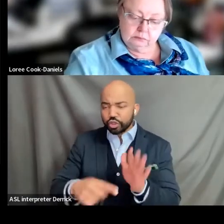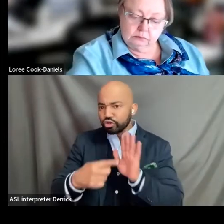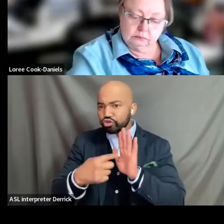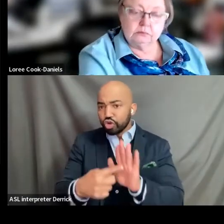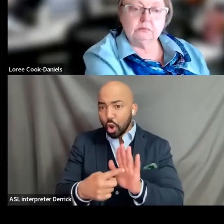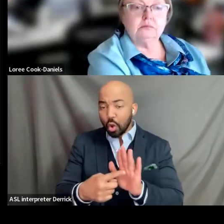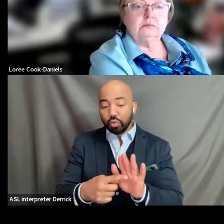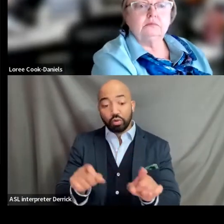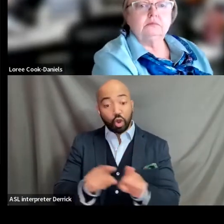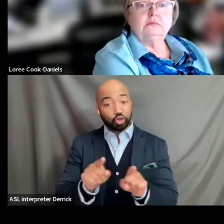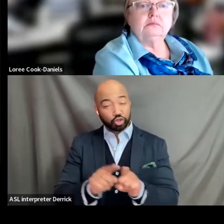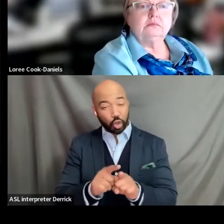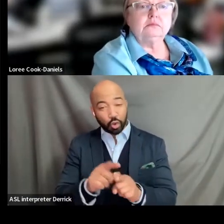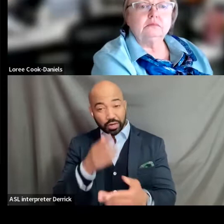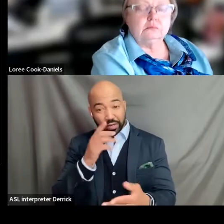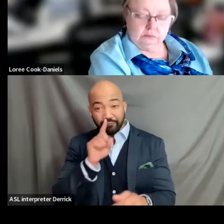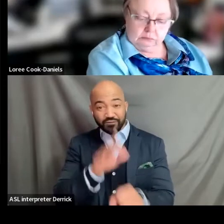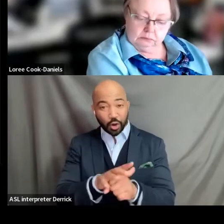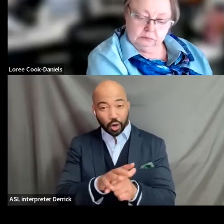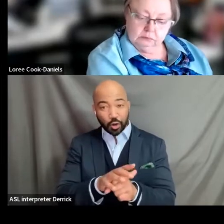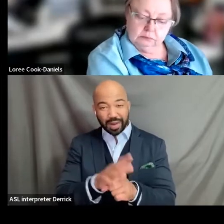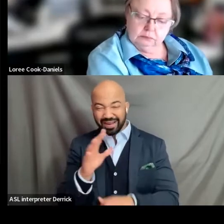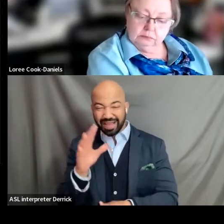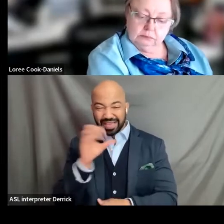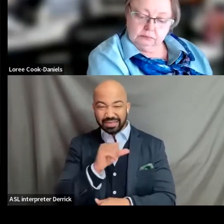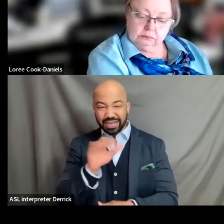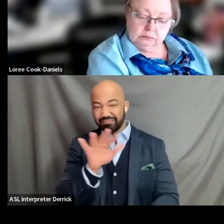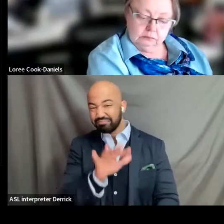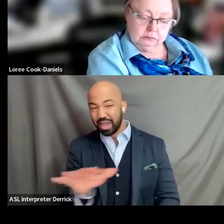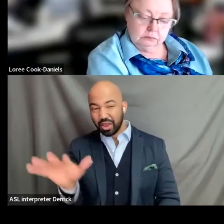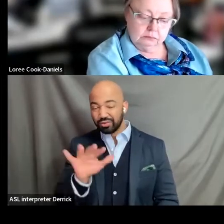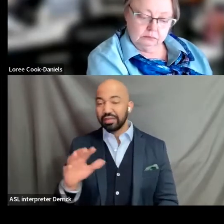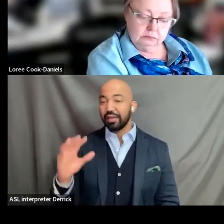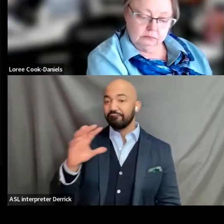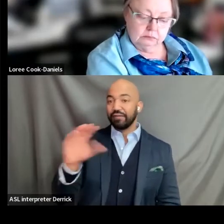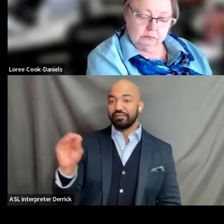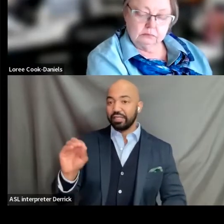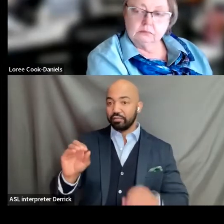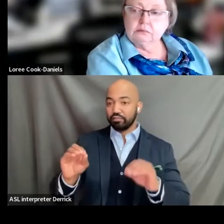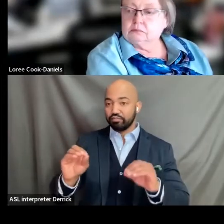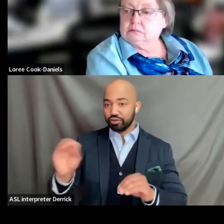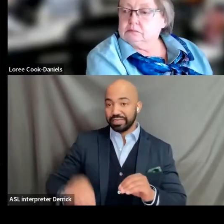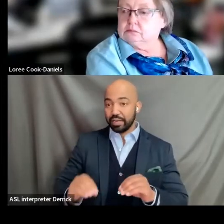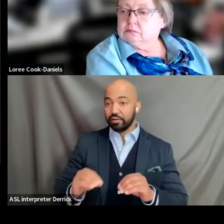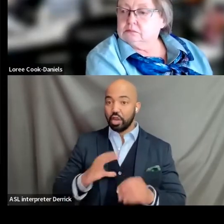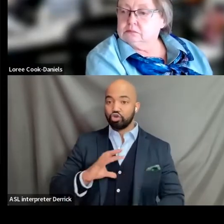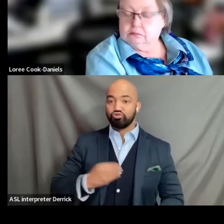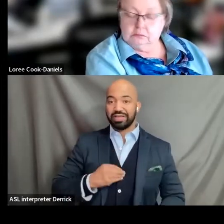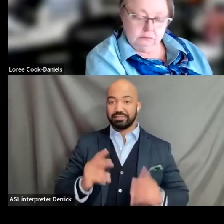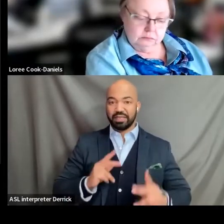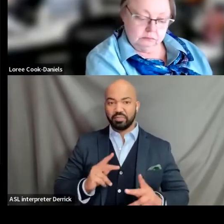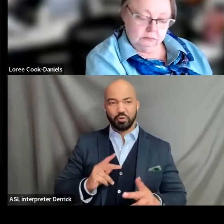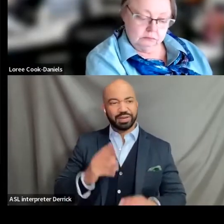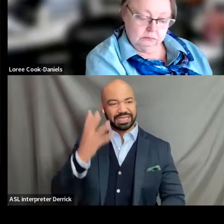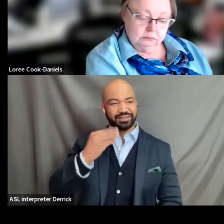and kind of confirm that around 50% of trans people experience intimate partner violence